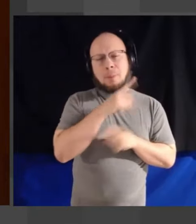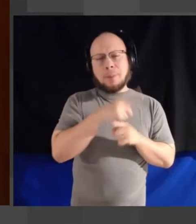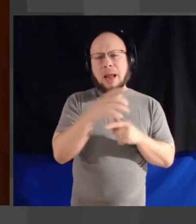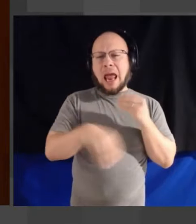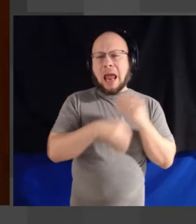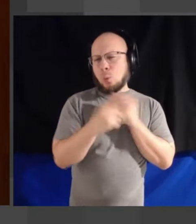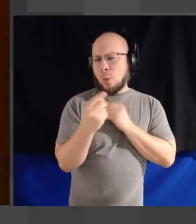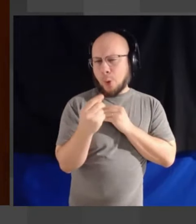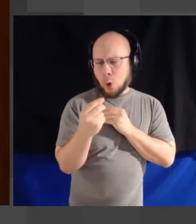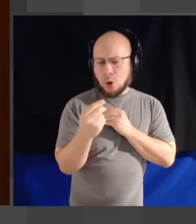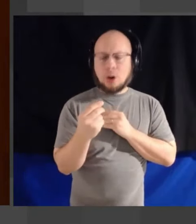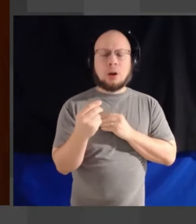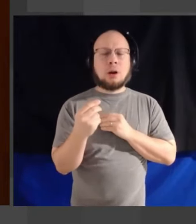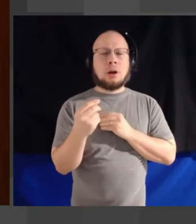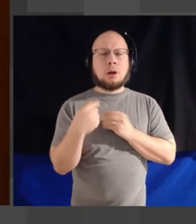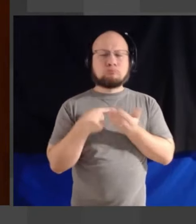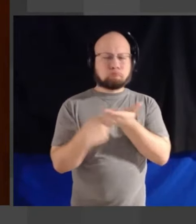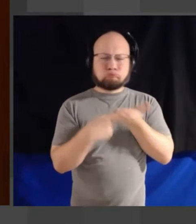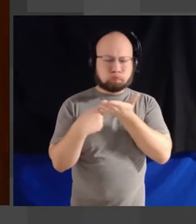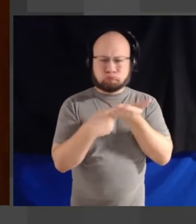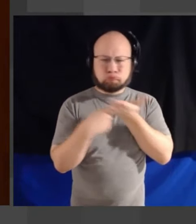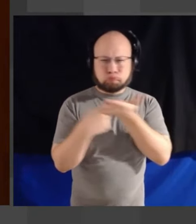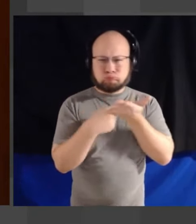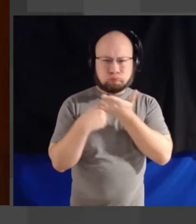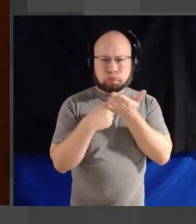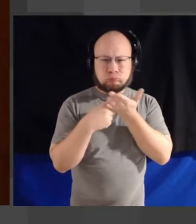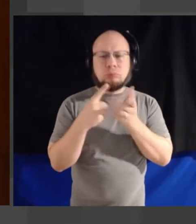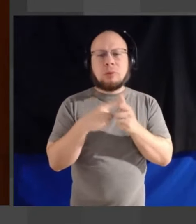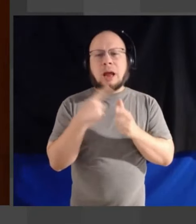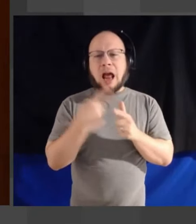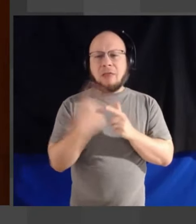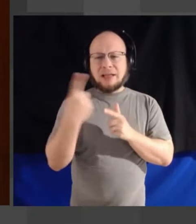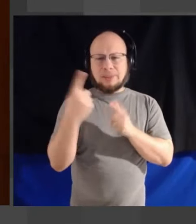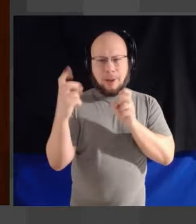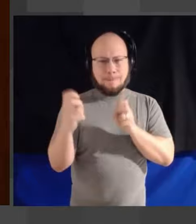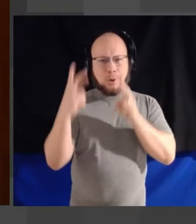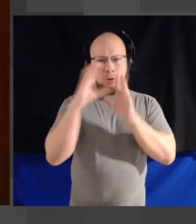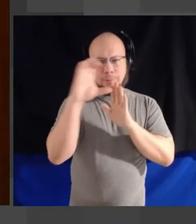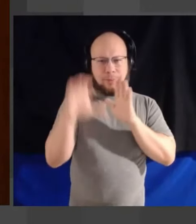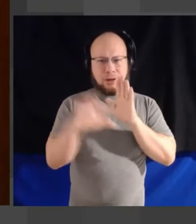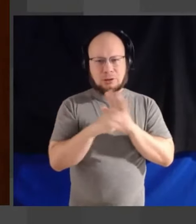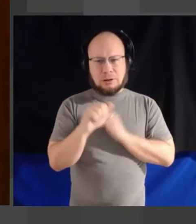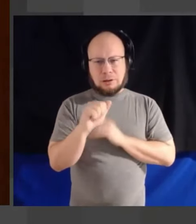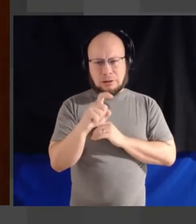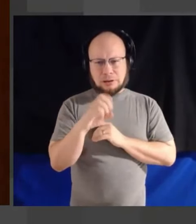WE'RE GOING TO ADD GOATS BUT WE